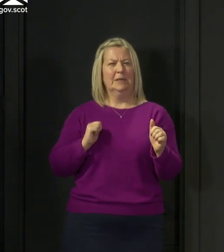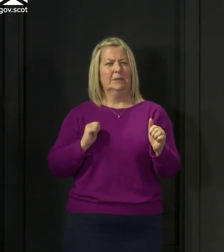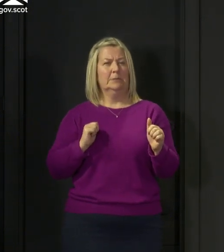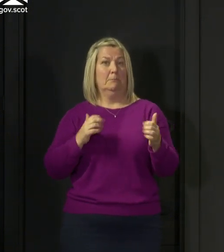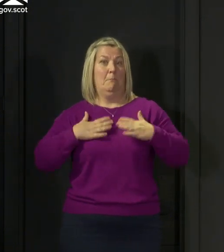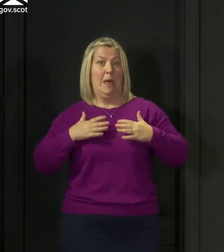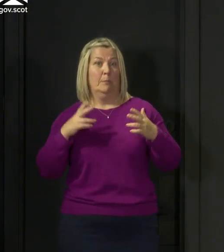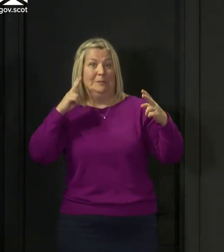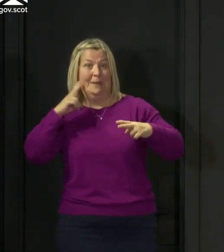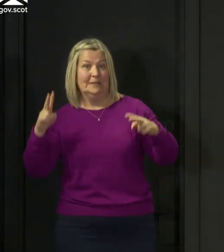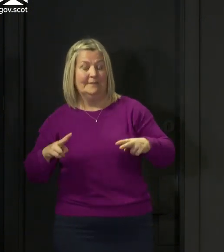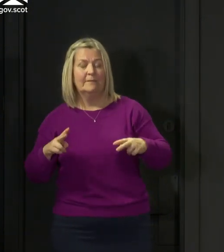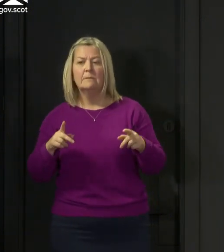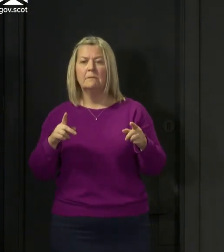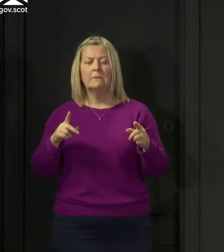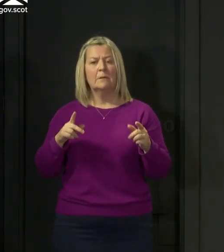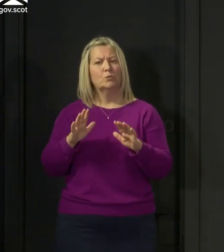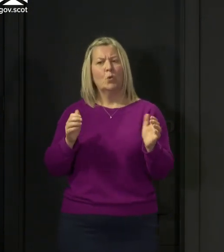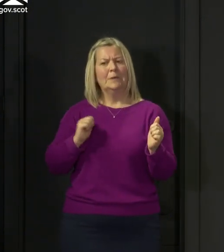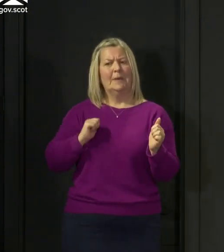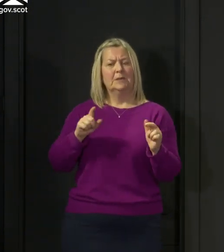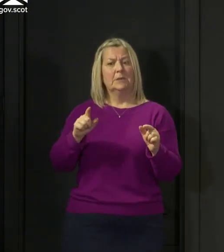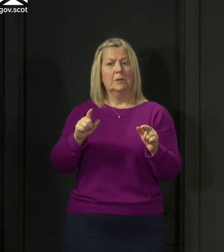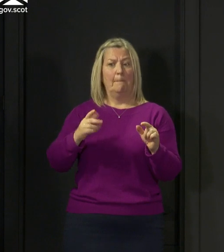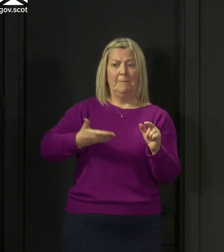my perspective, wanting it to be the case that businesses are closed in Scotland for